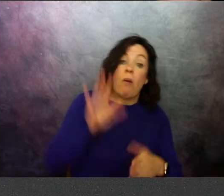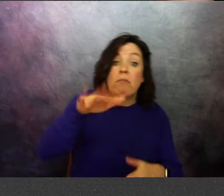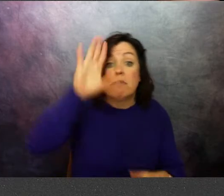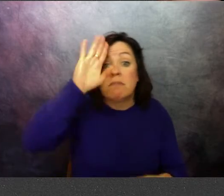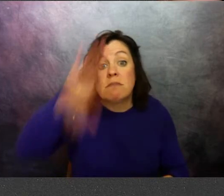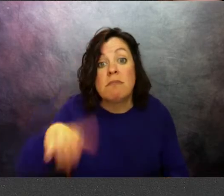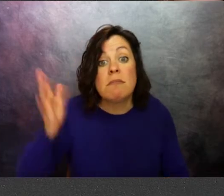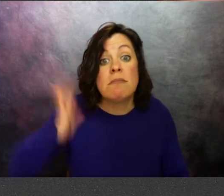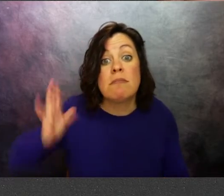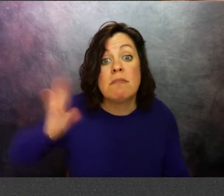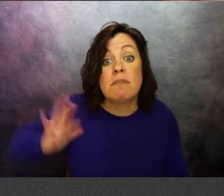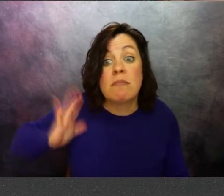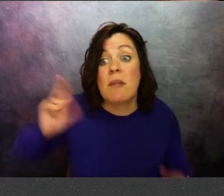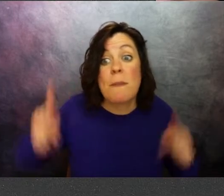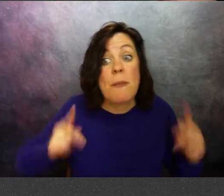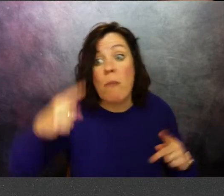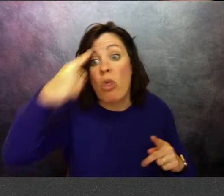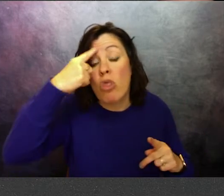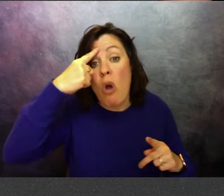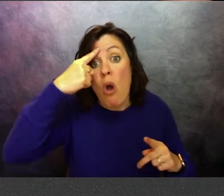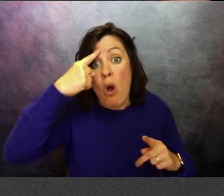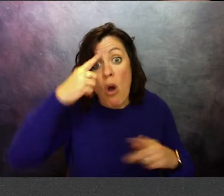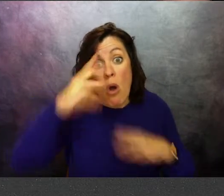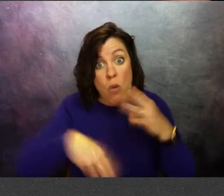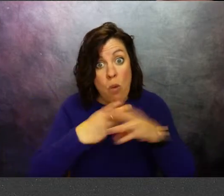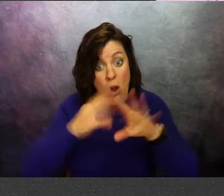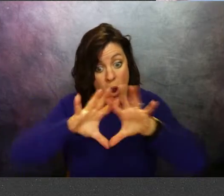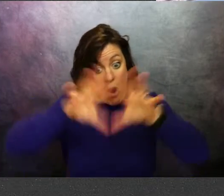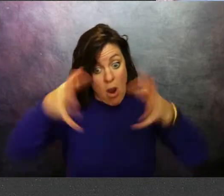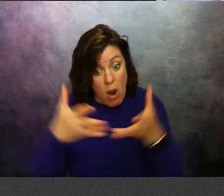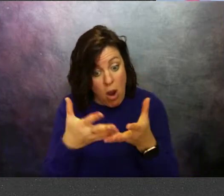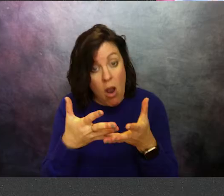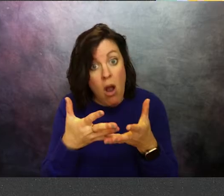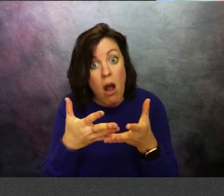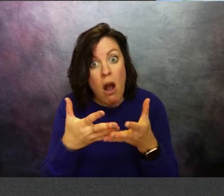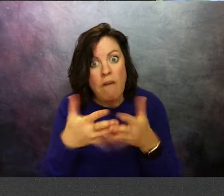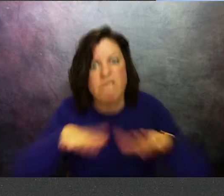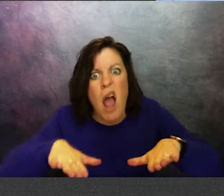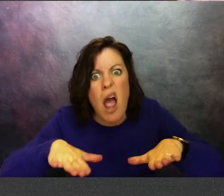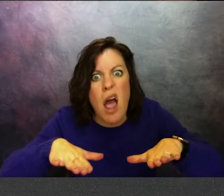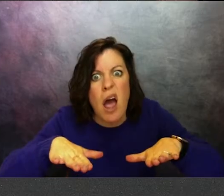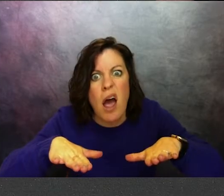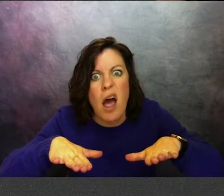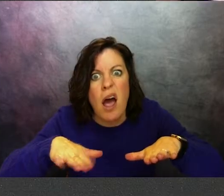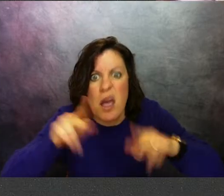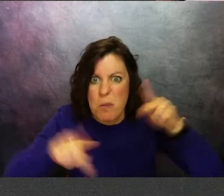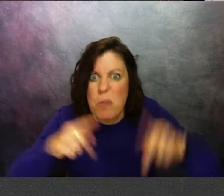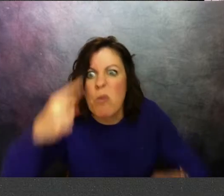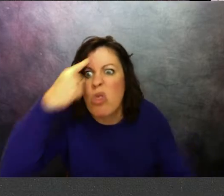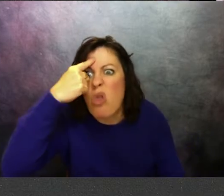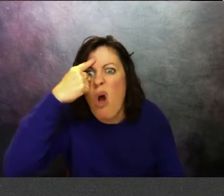long time ago that the world was flat like a map? So they didn't know that it was around like a ball.